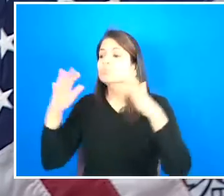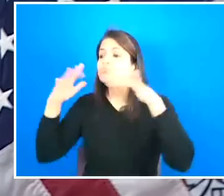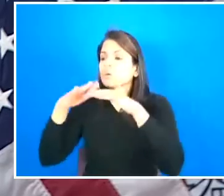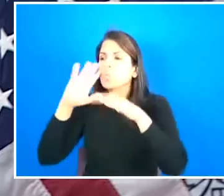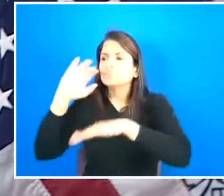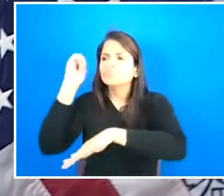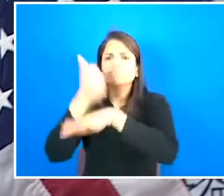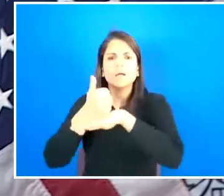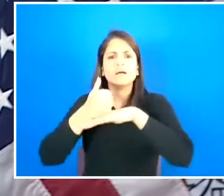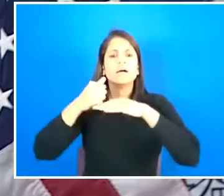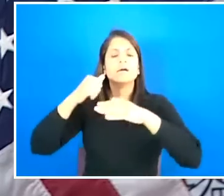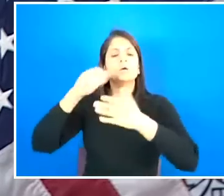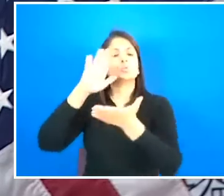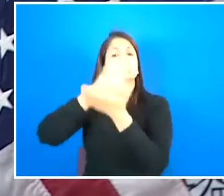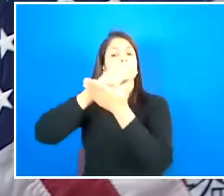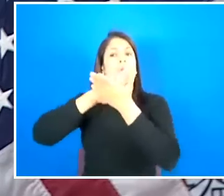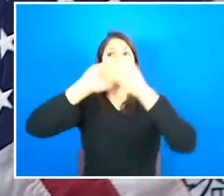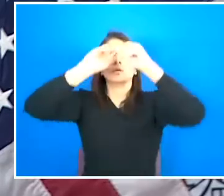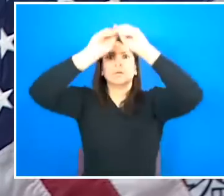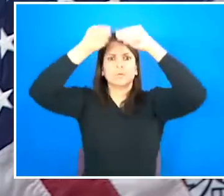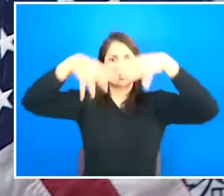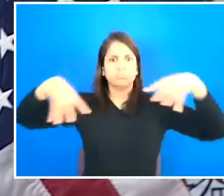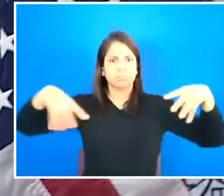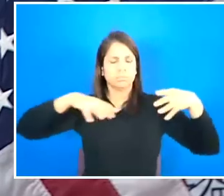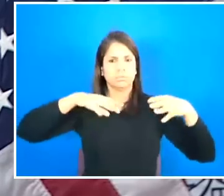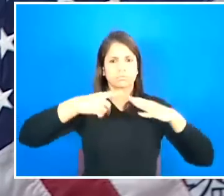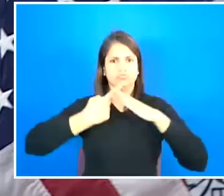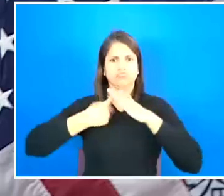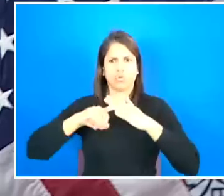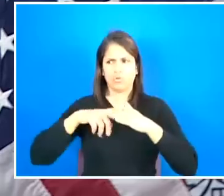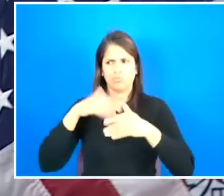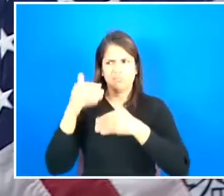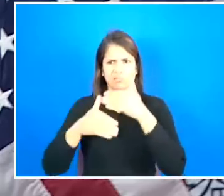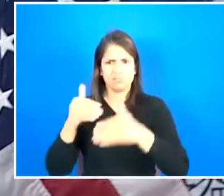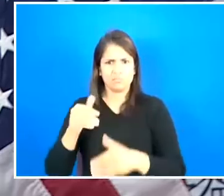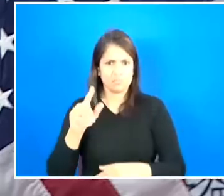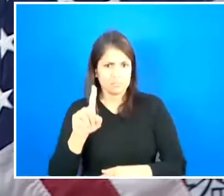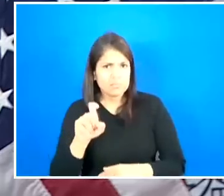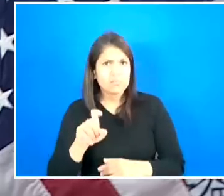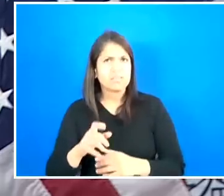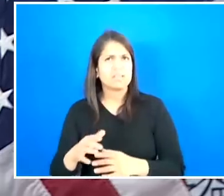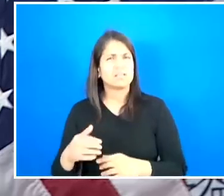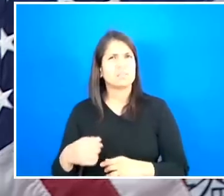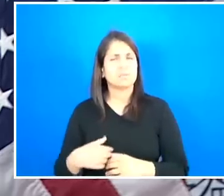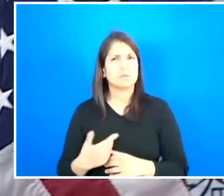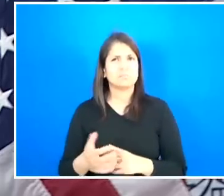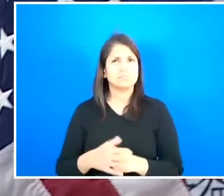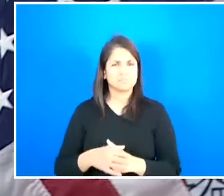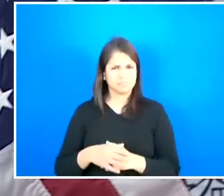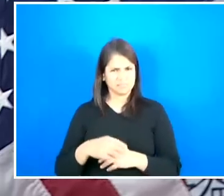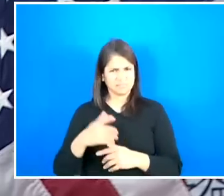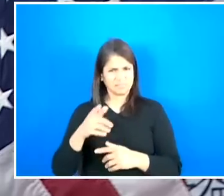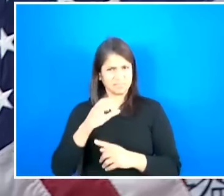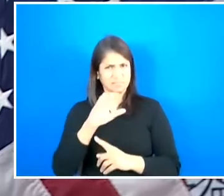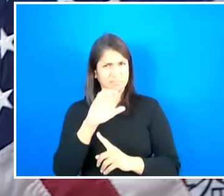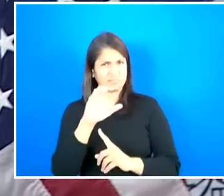AND ALSO WHAT'S THE PROTOCOL IS BECAUSE WE'VE HEARD IN ONE CASE